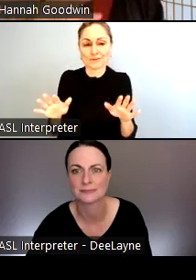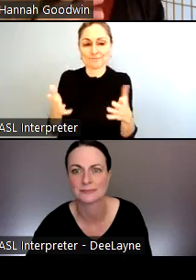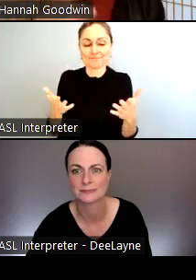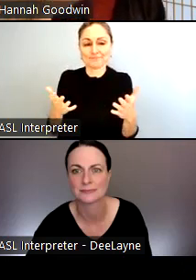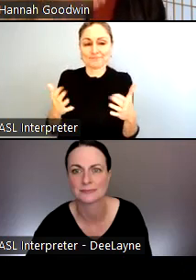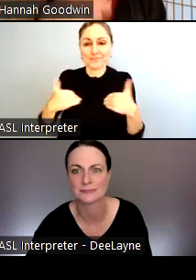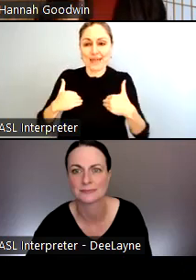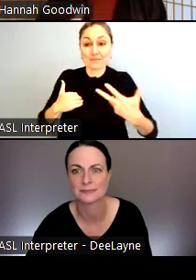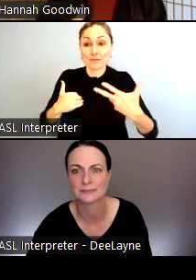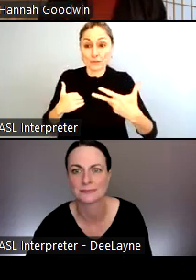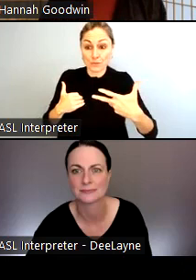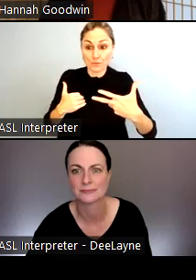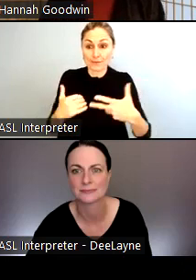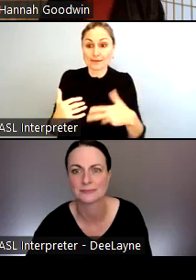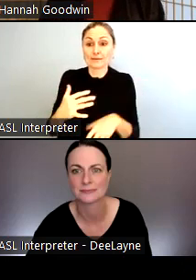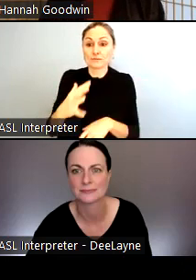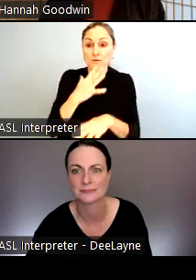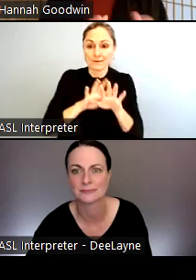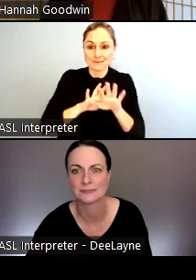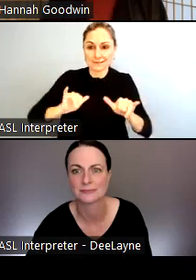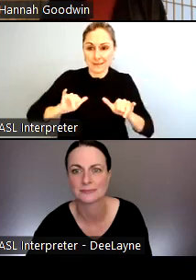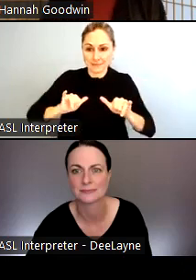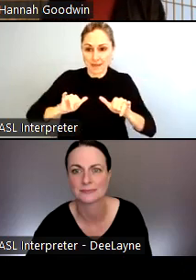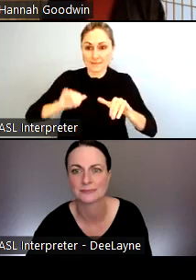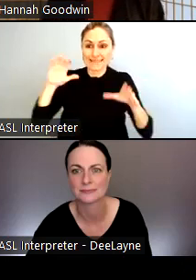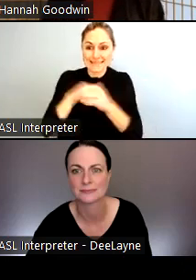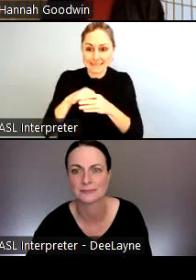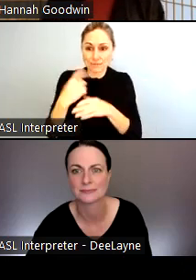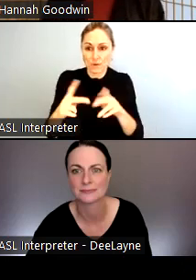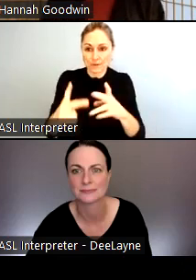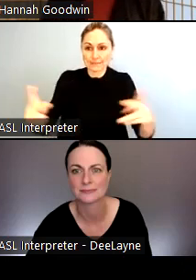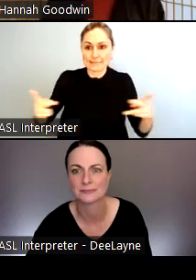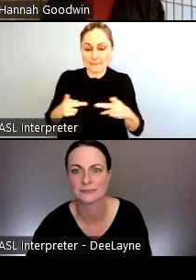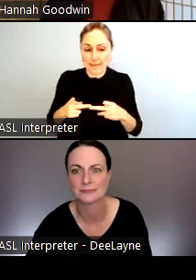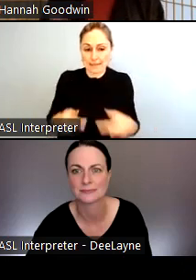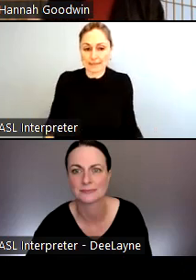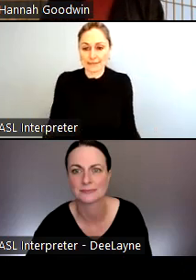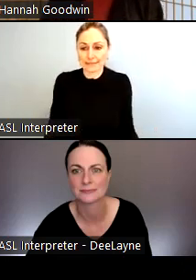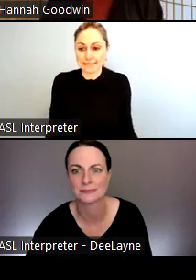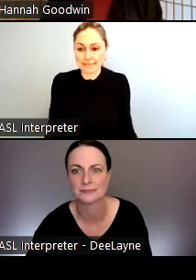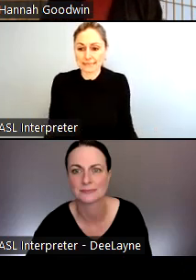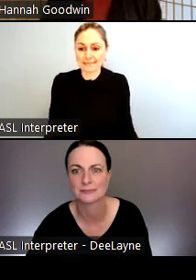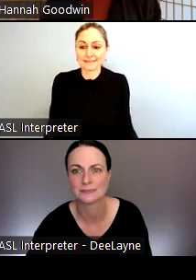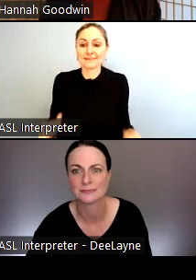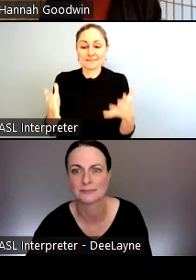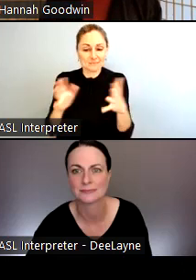three talks sequentially in a space. And they were all at the same time.